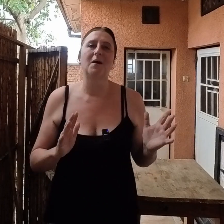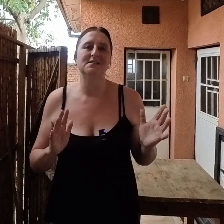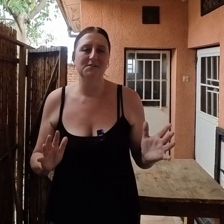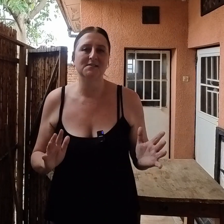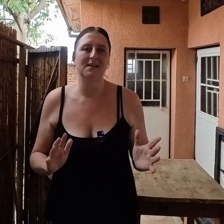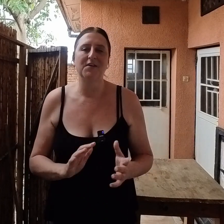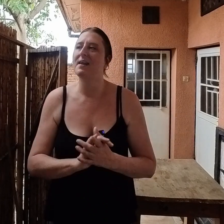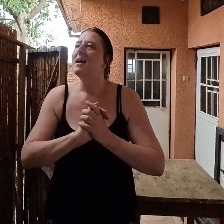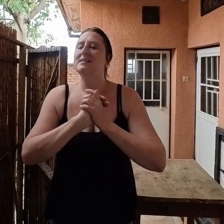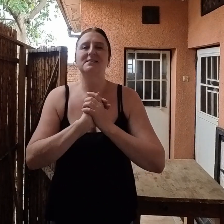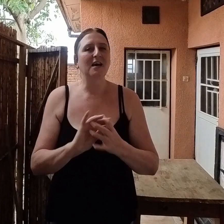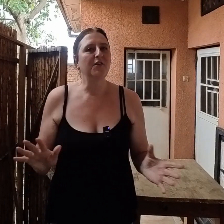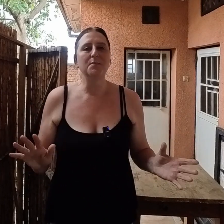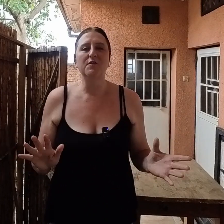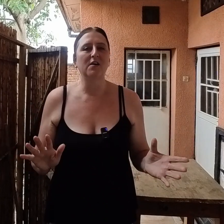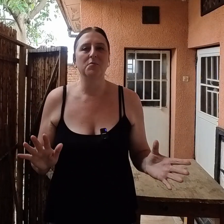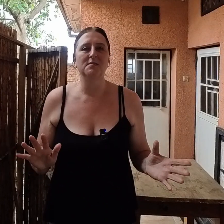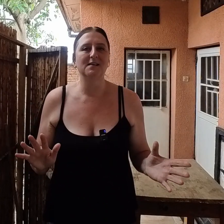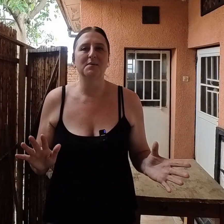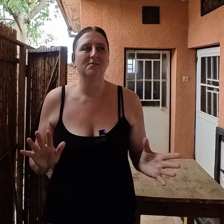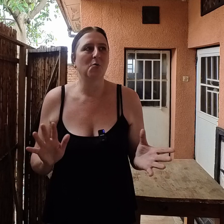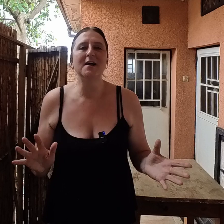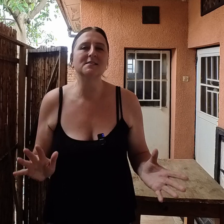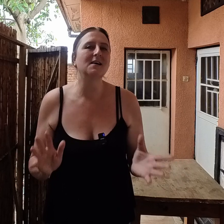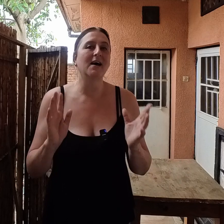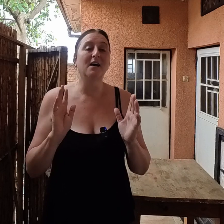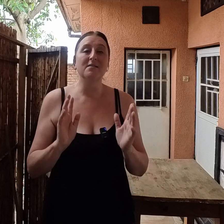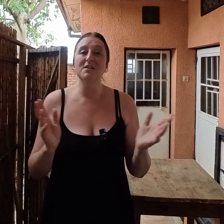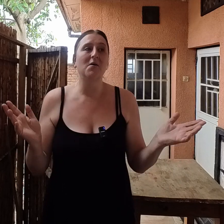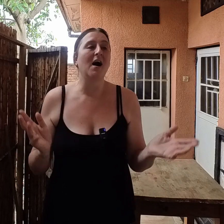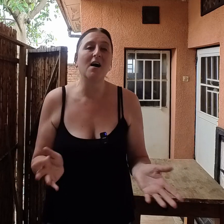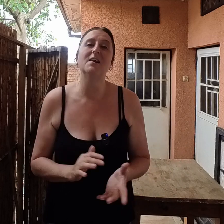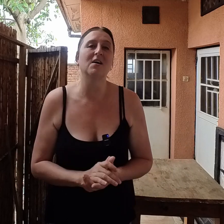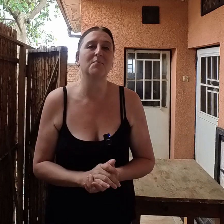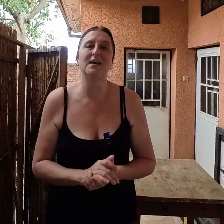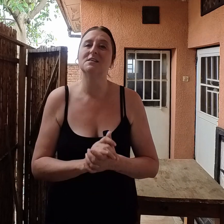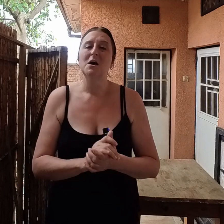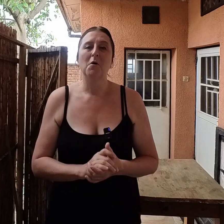Rwanda used to live in. It's definitely my favourite museum in Rwanda, and I highly recommend